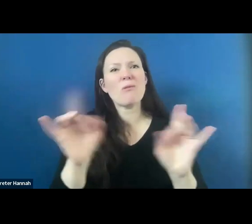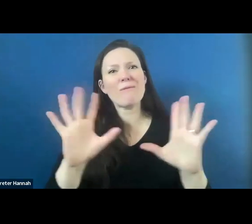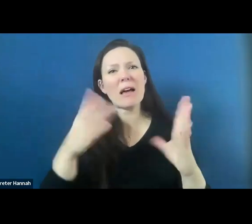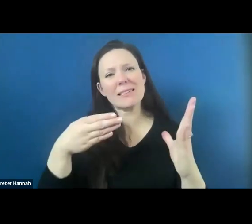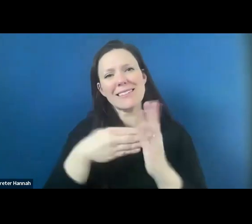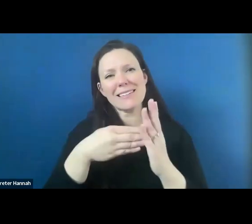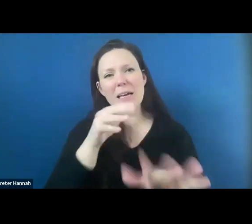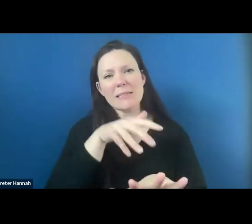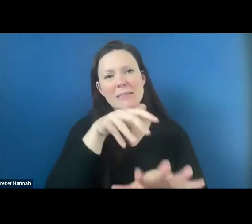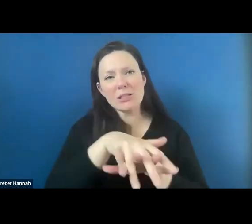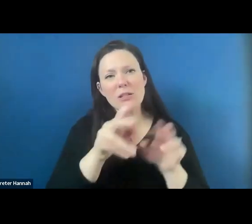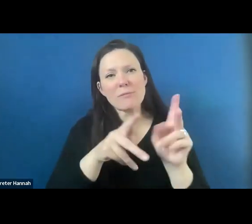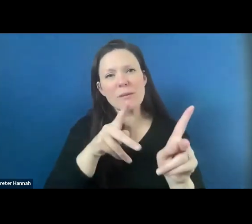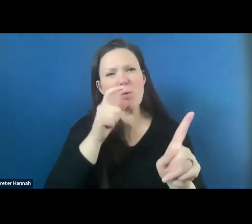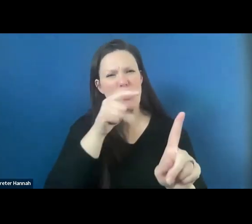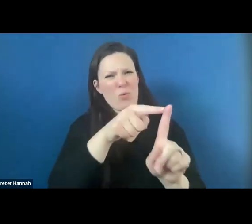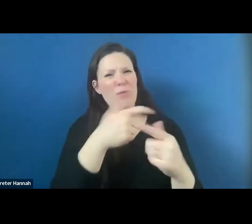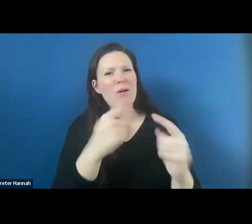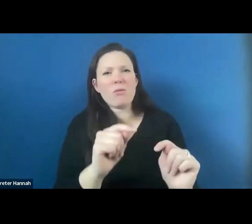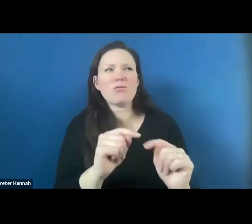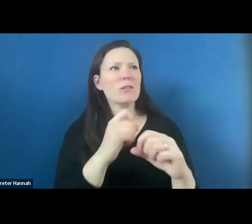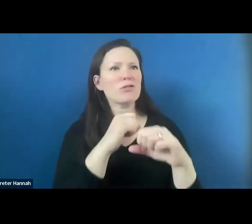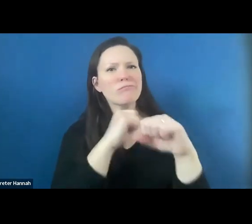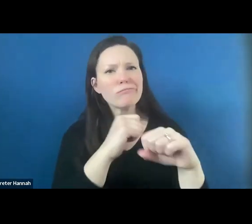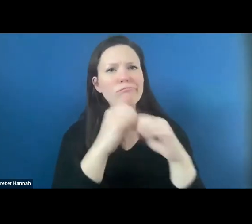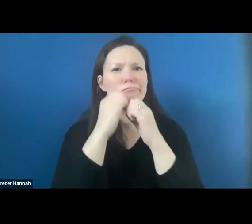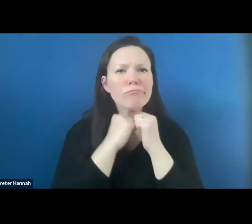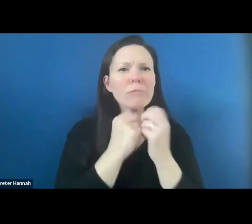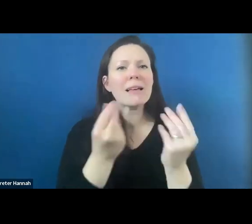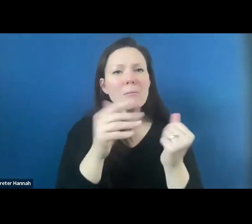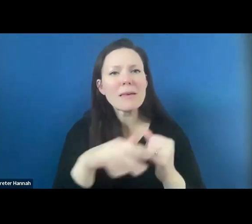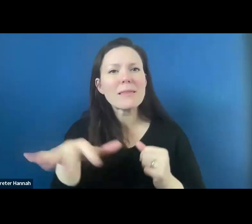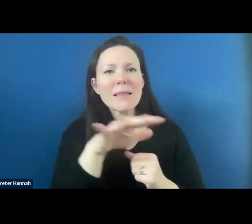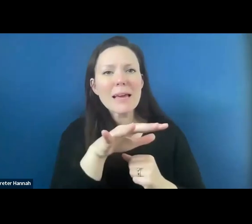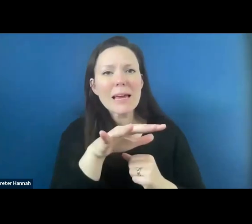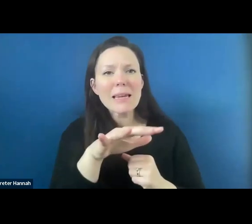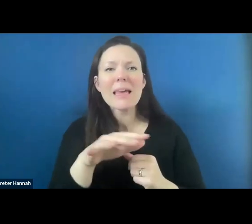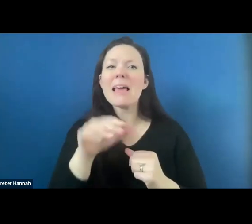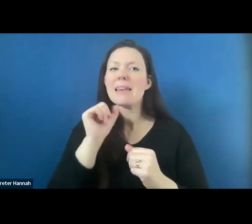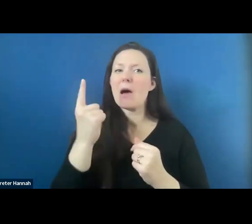who are trying to protect and defend the land is not just happening overseas, it's happening right here in our own backyards.